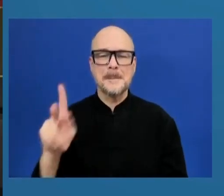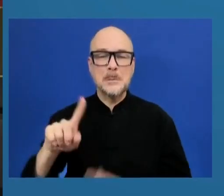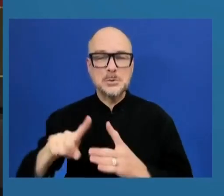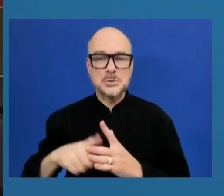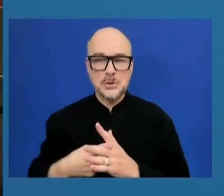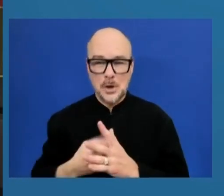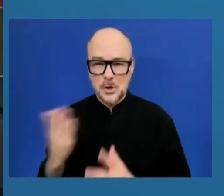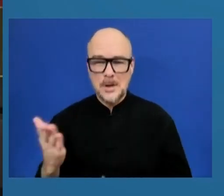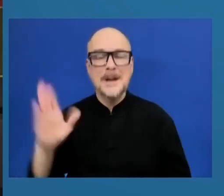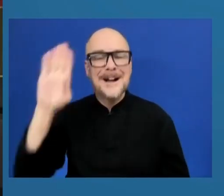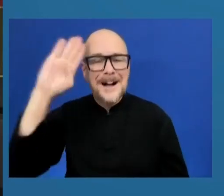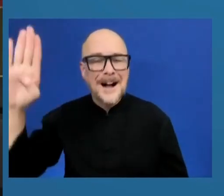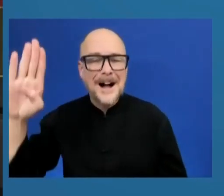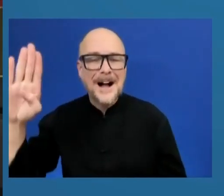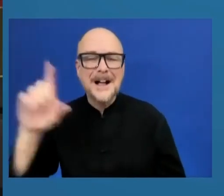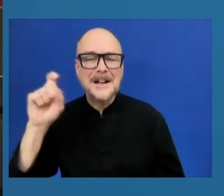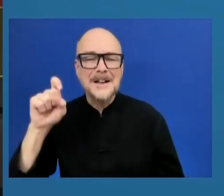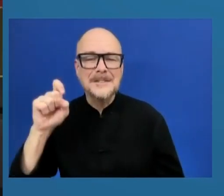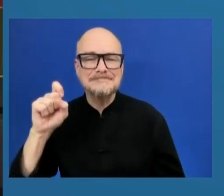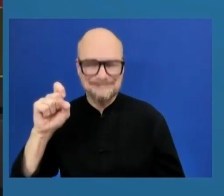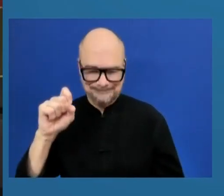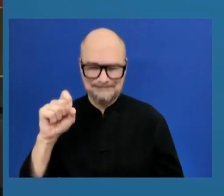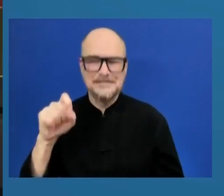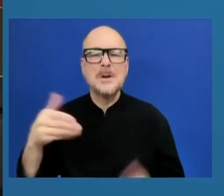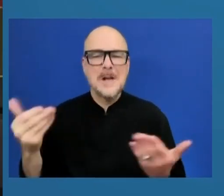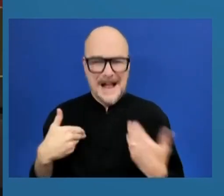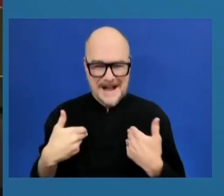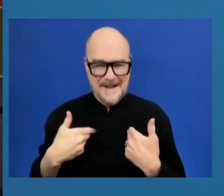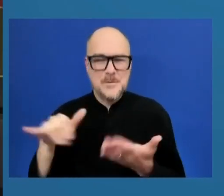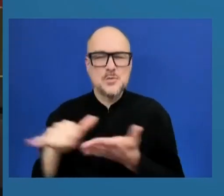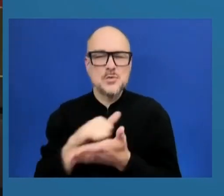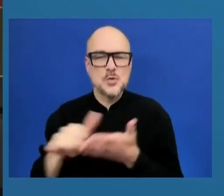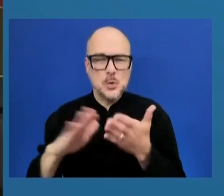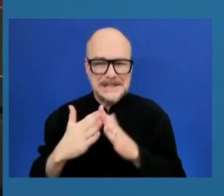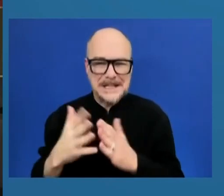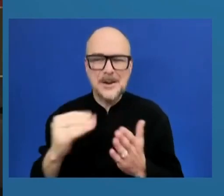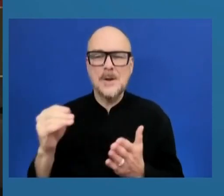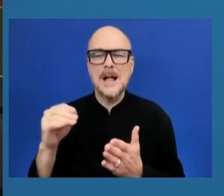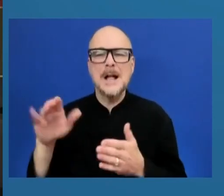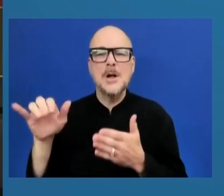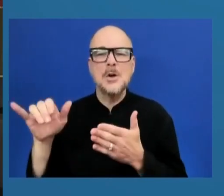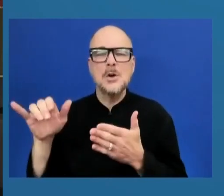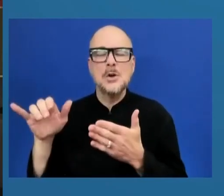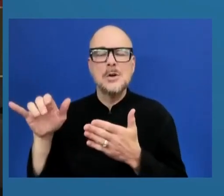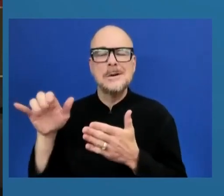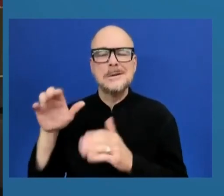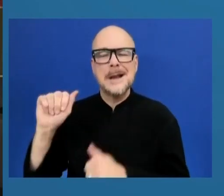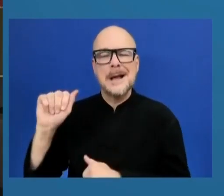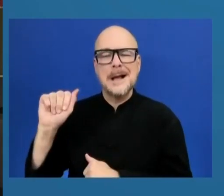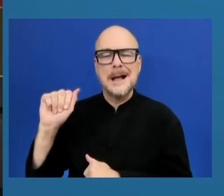you've got New York City on here, and you know Mayor Eric Adams is running as an independent. Do you think that he has done so good